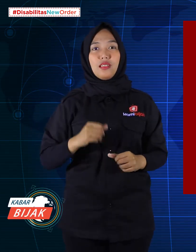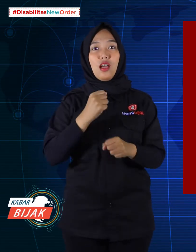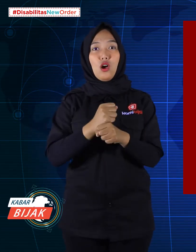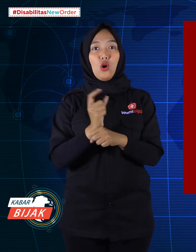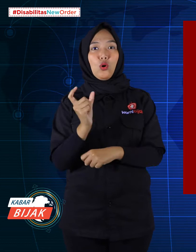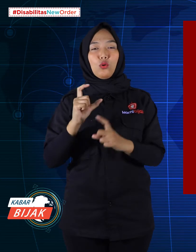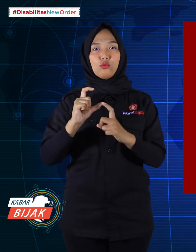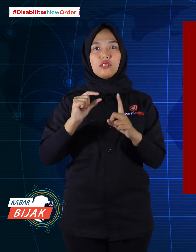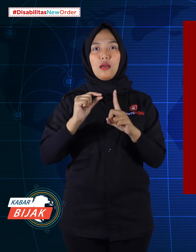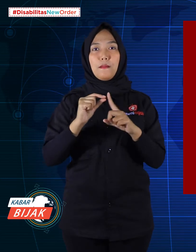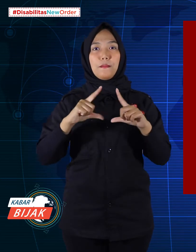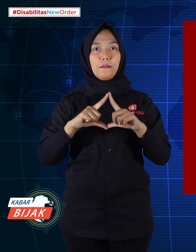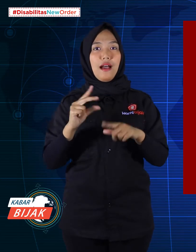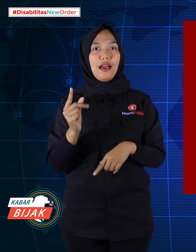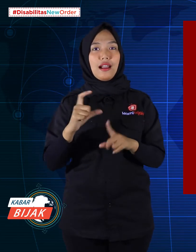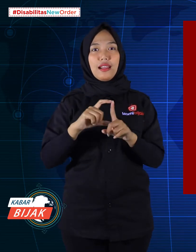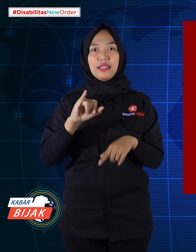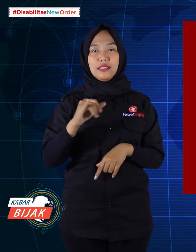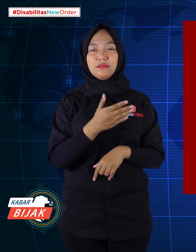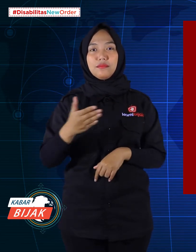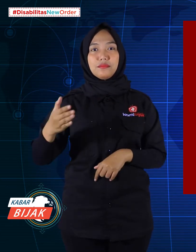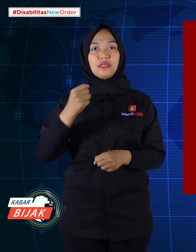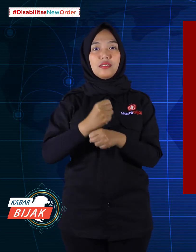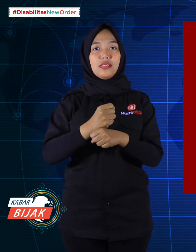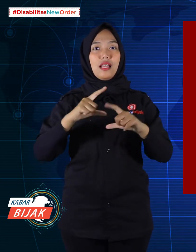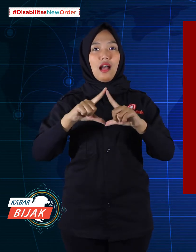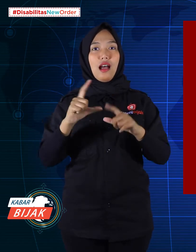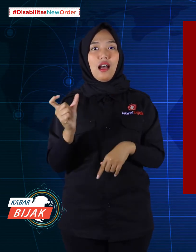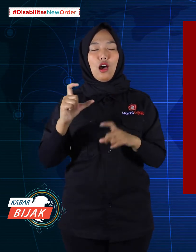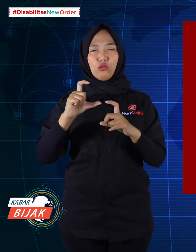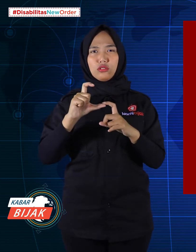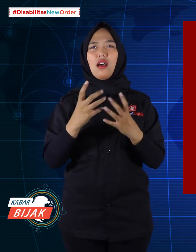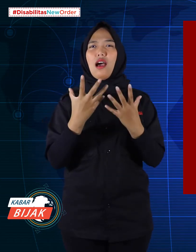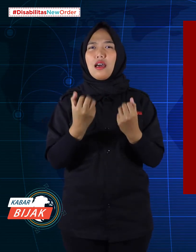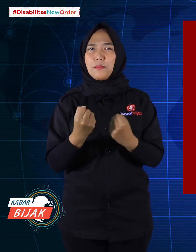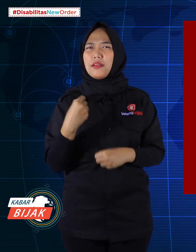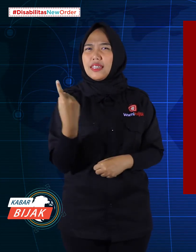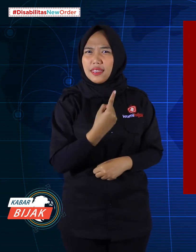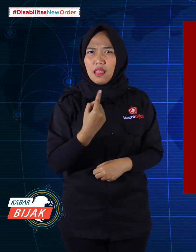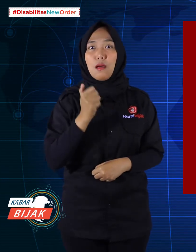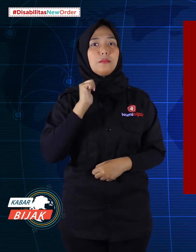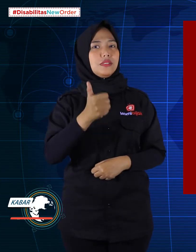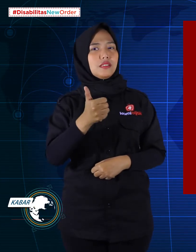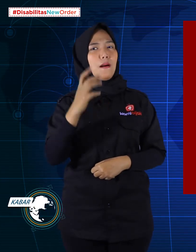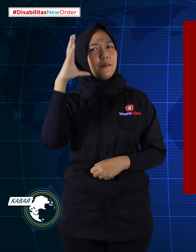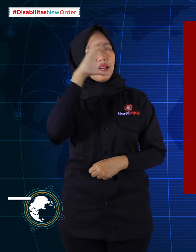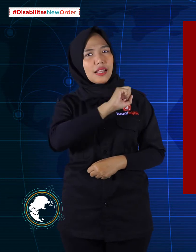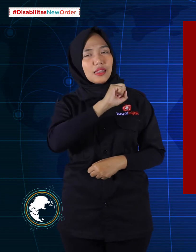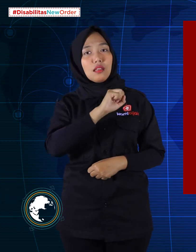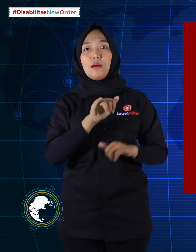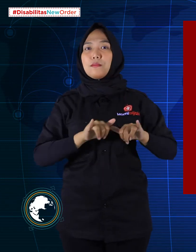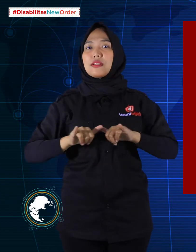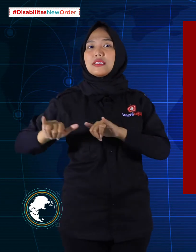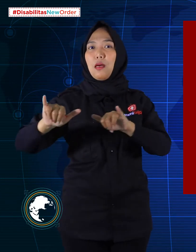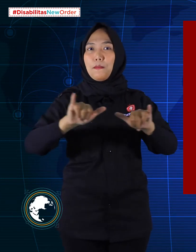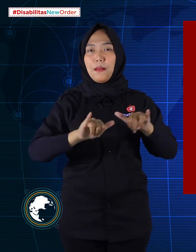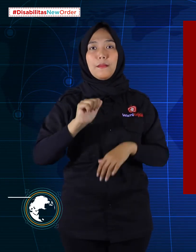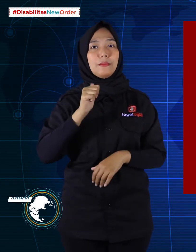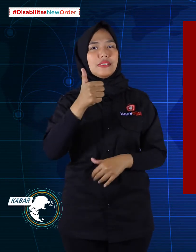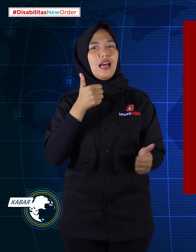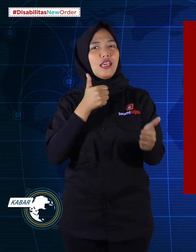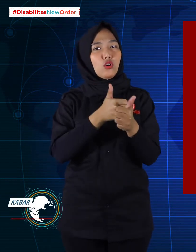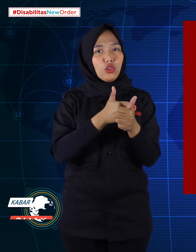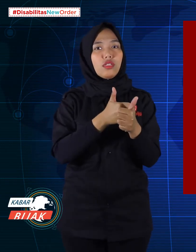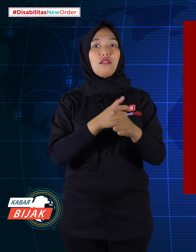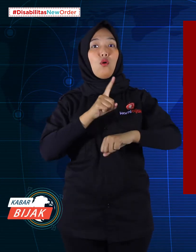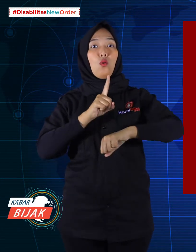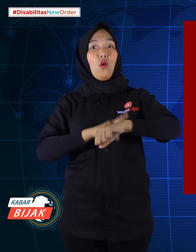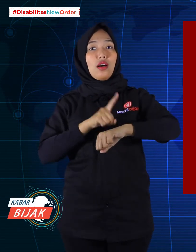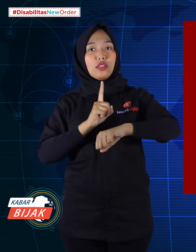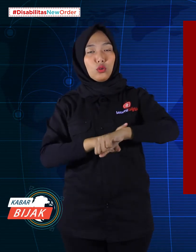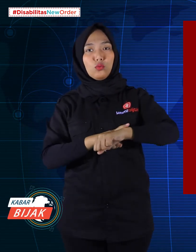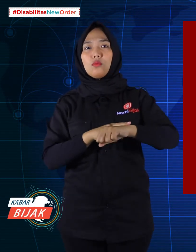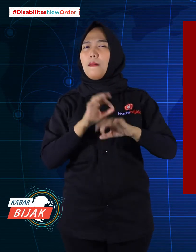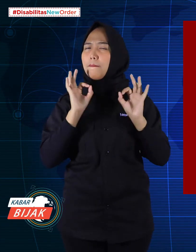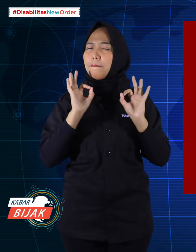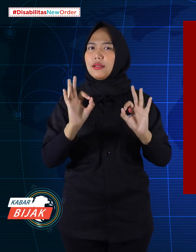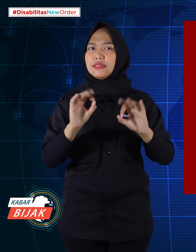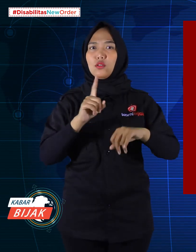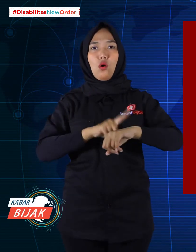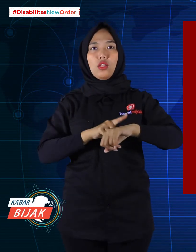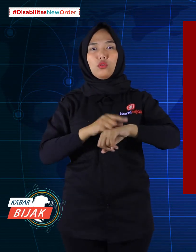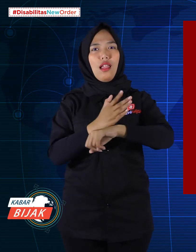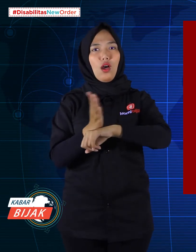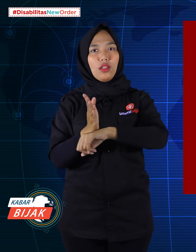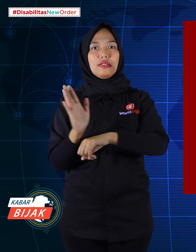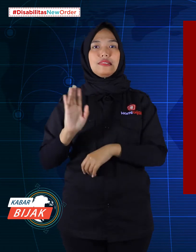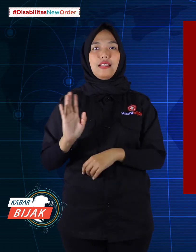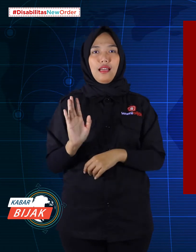Guspardi Gaus hopes we can understand together, can join the campaign according to the specified time.